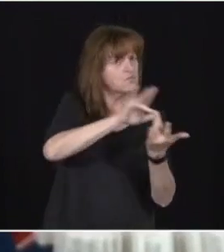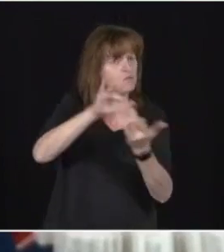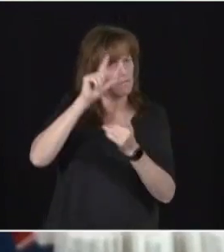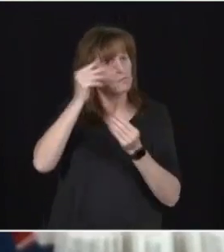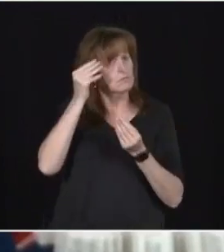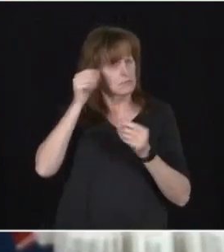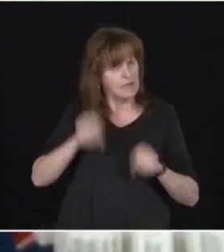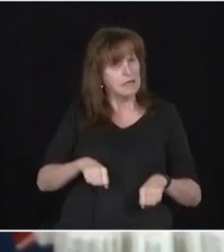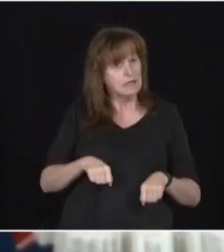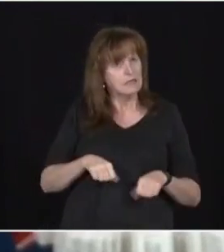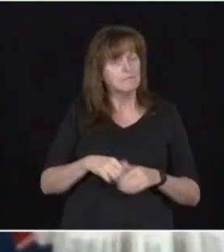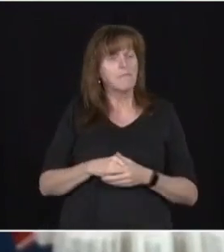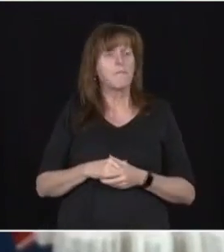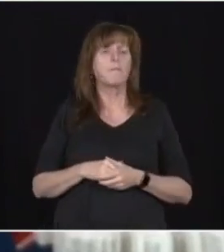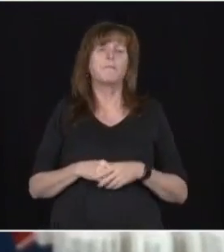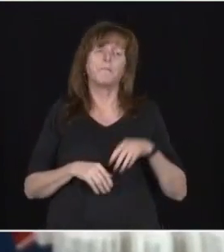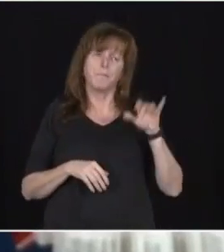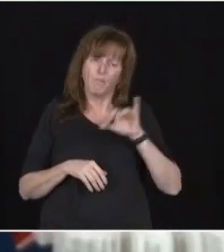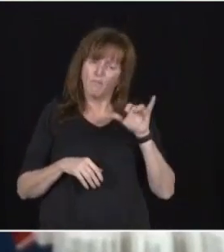and childcare is vital to our recovery.